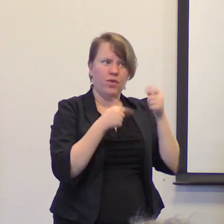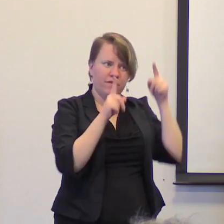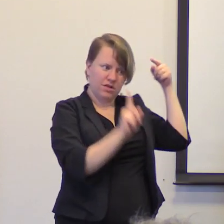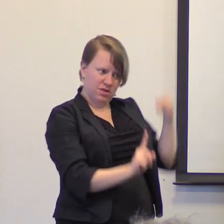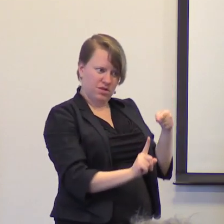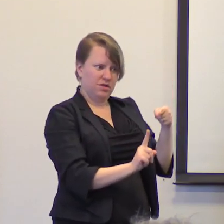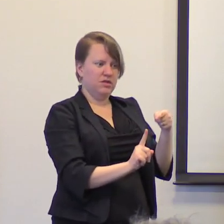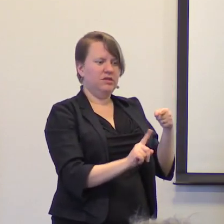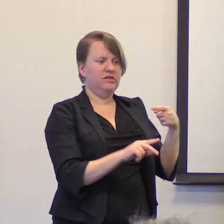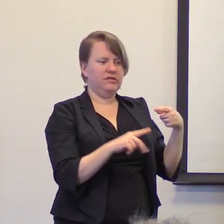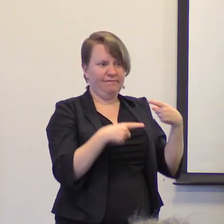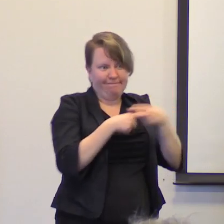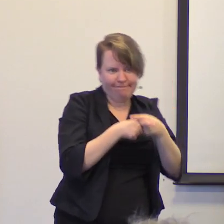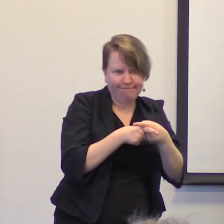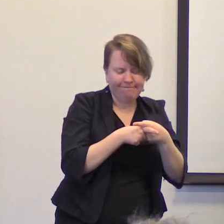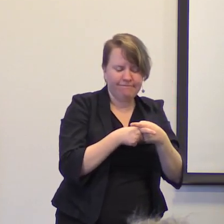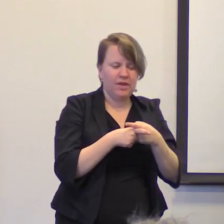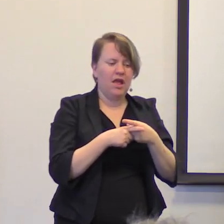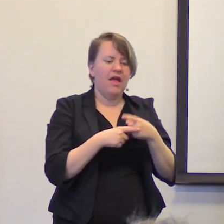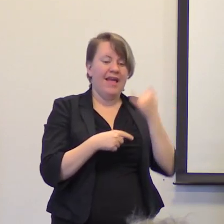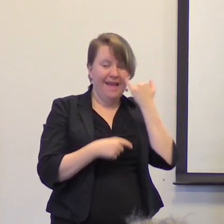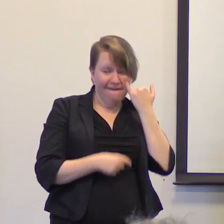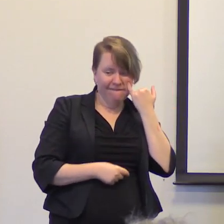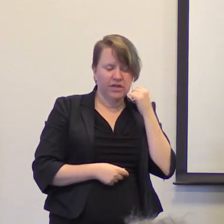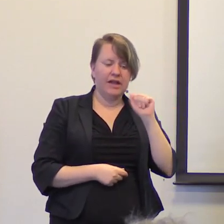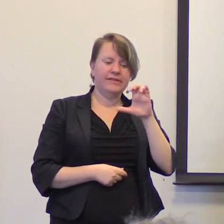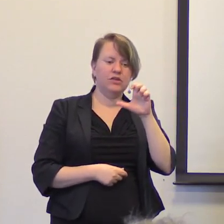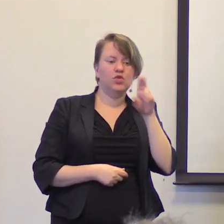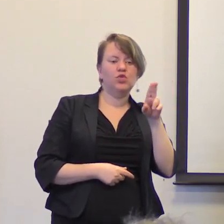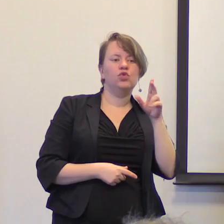So if there is a First Amendment issue, the ACLU has been involved in cases all over the